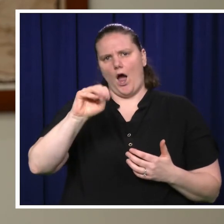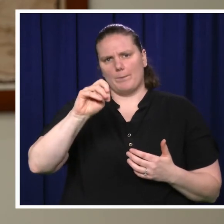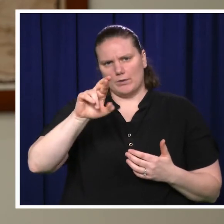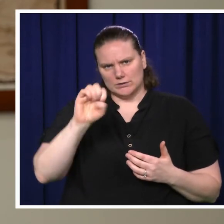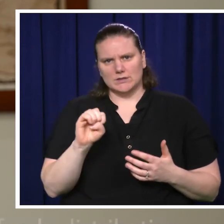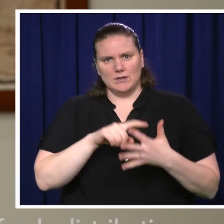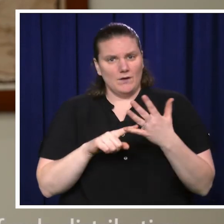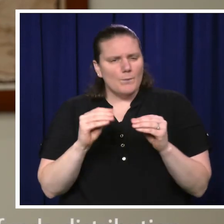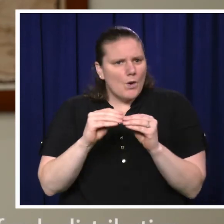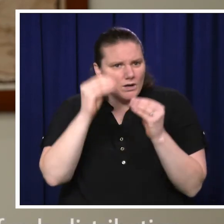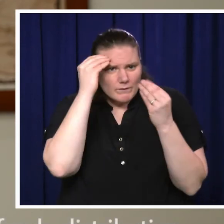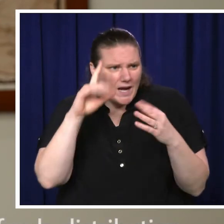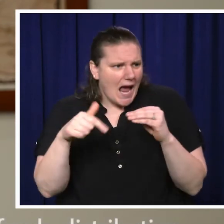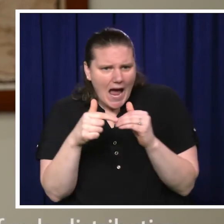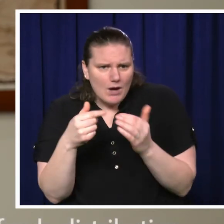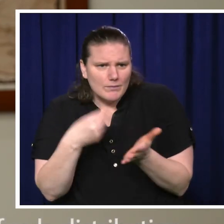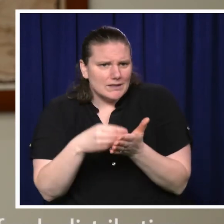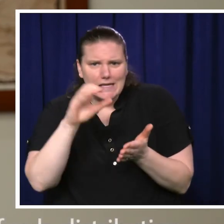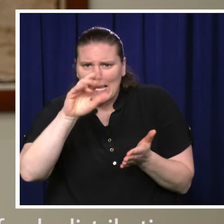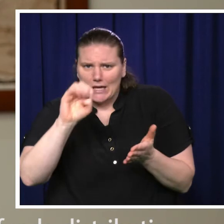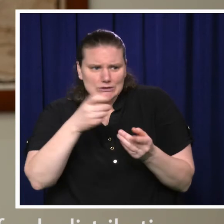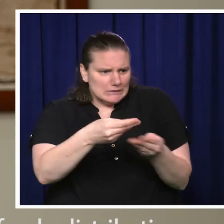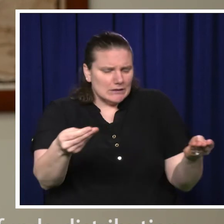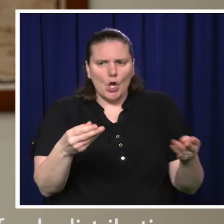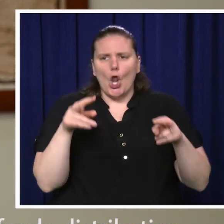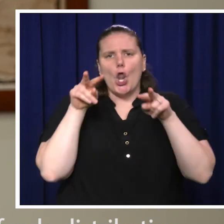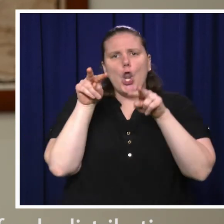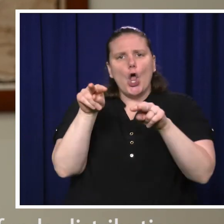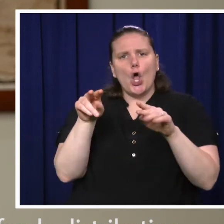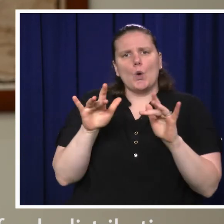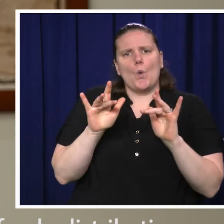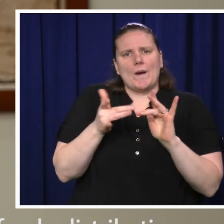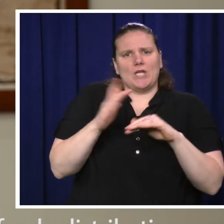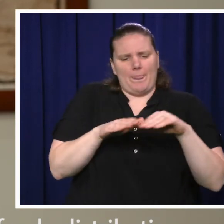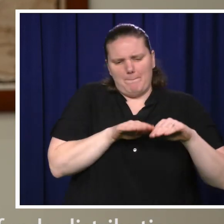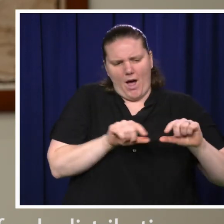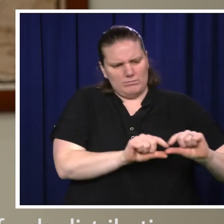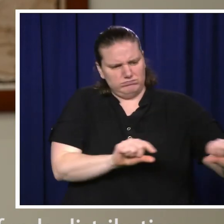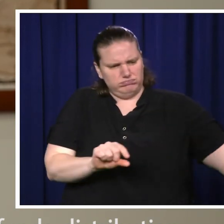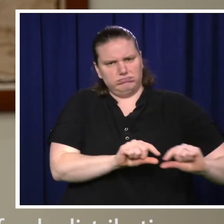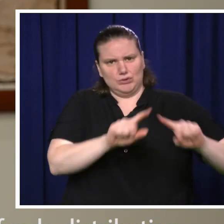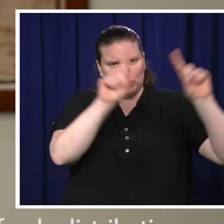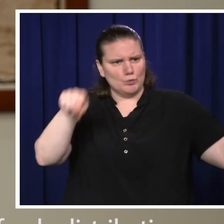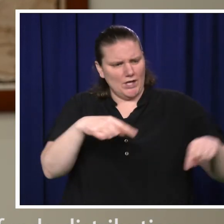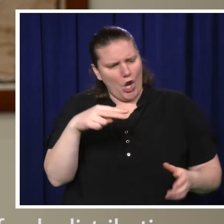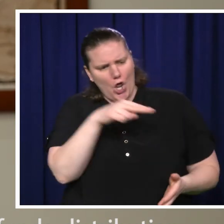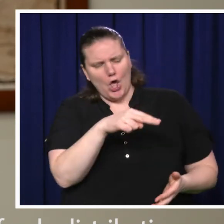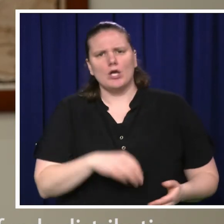For more information on how the county distributed Cares Act funding, you can visit the website listed at the bottom of the screen.